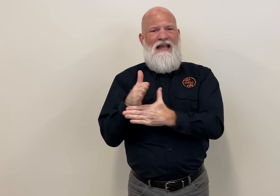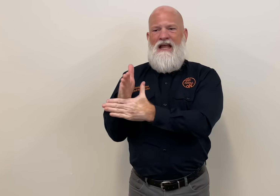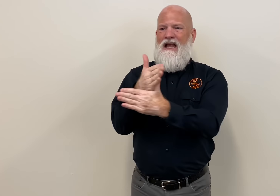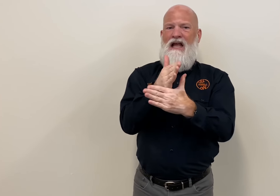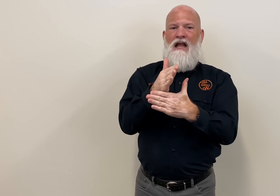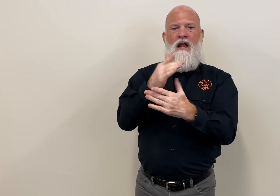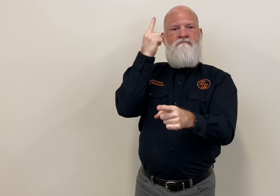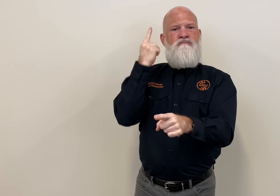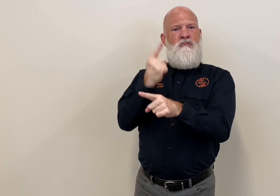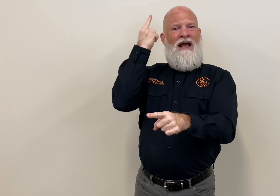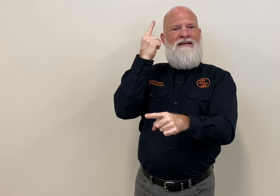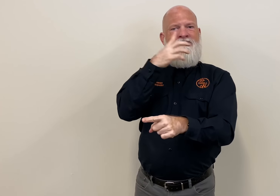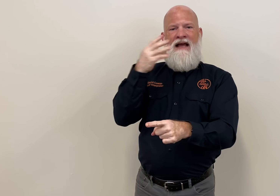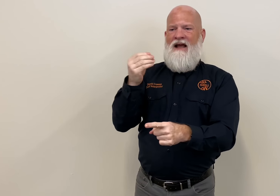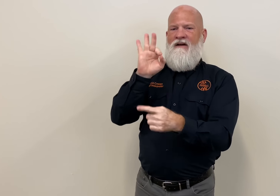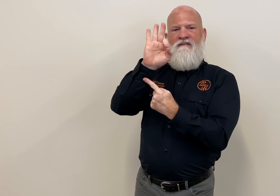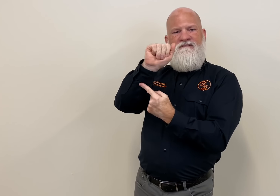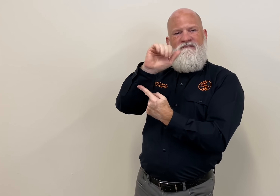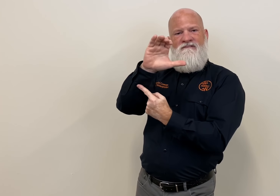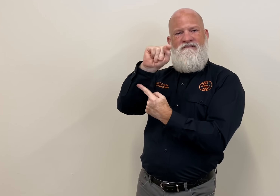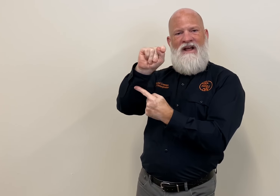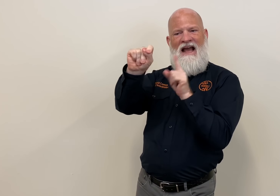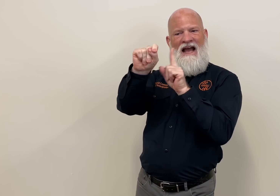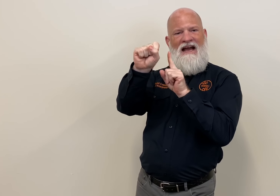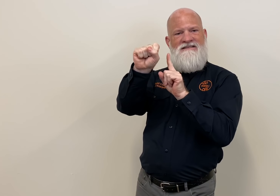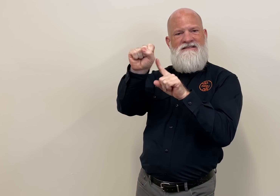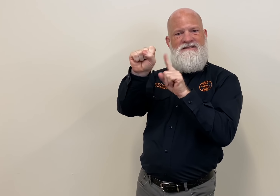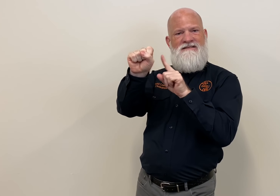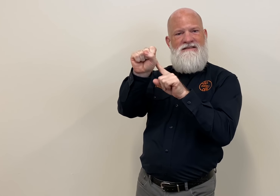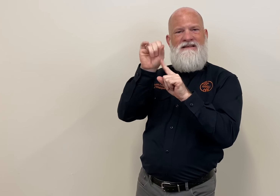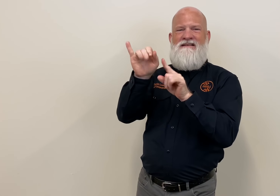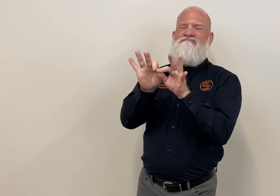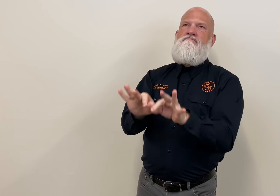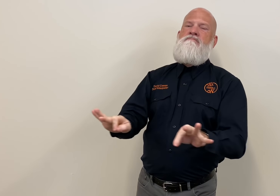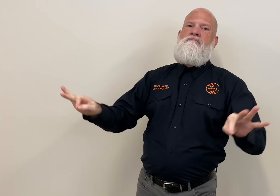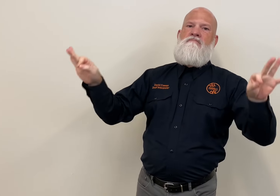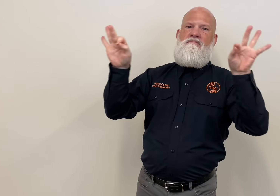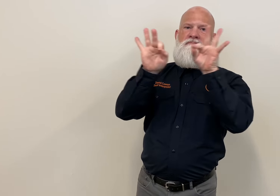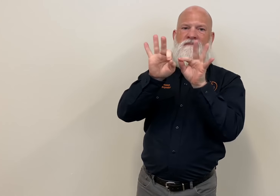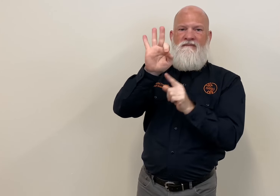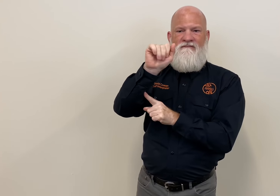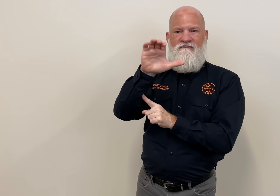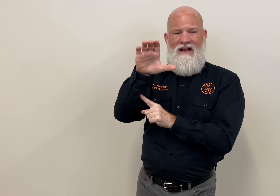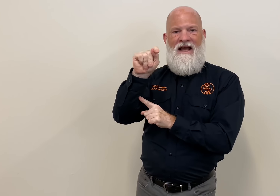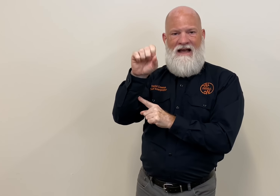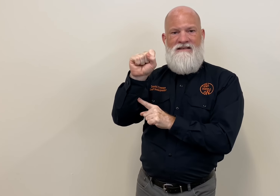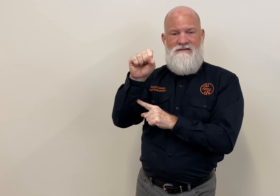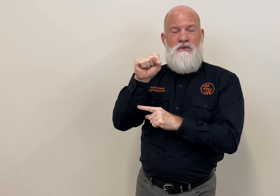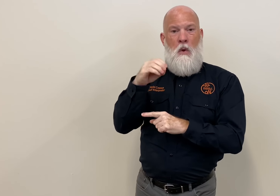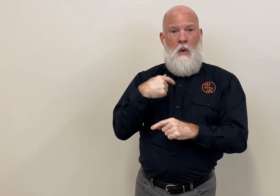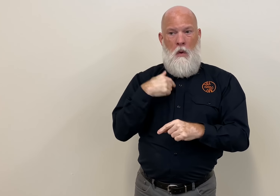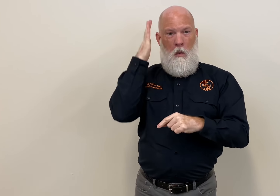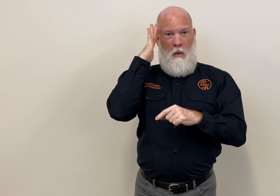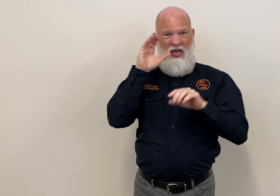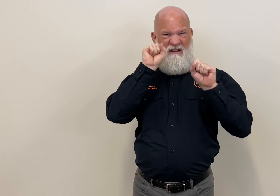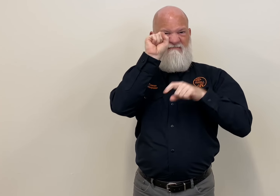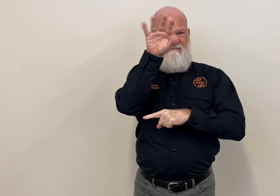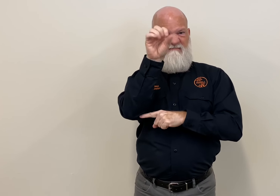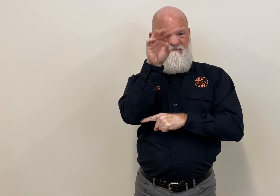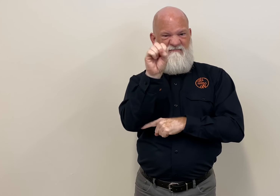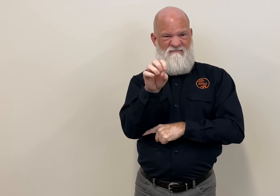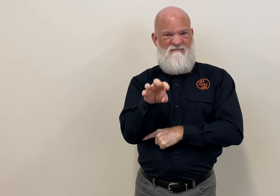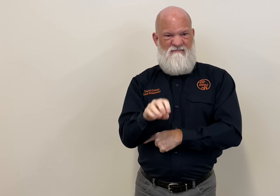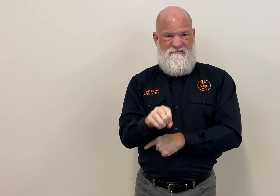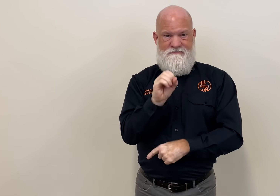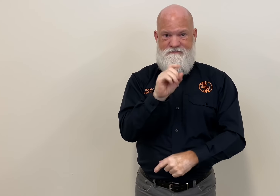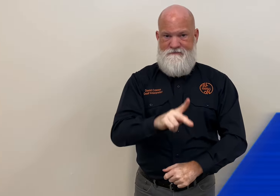By sharing the right information, you can keep everyone safe and prepared.